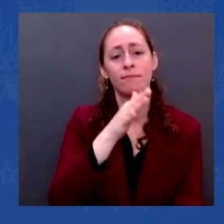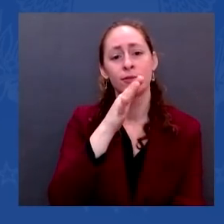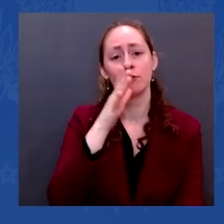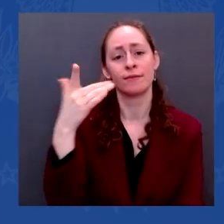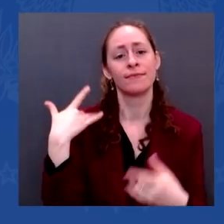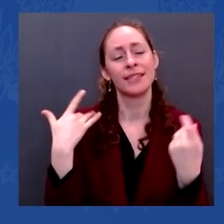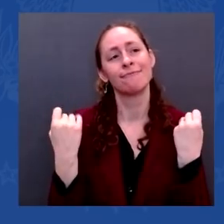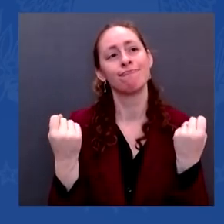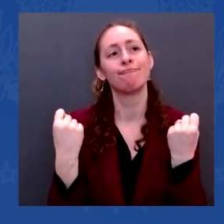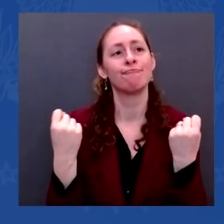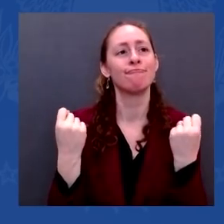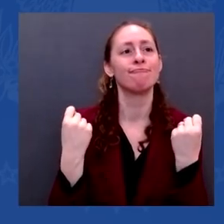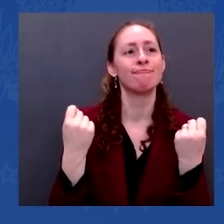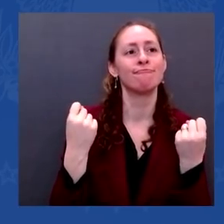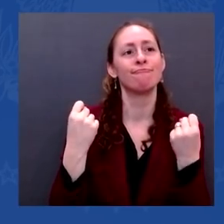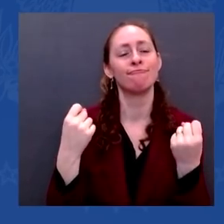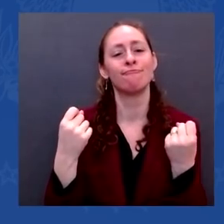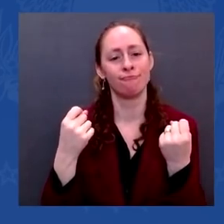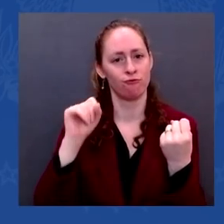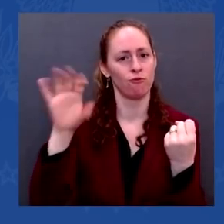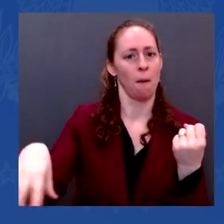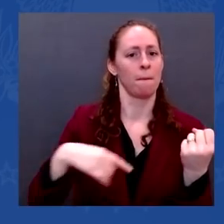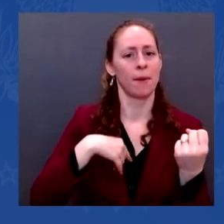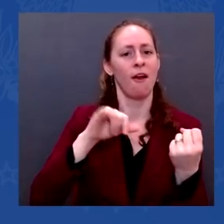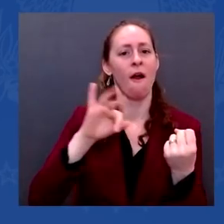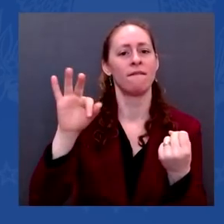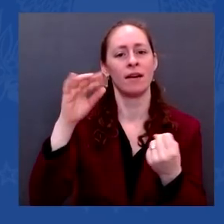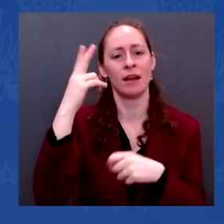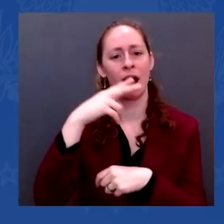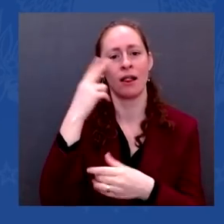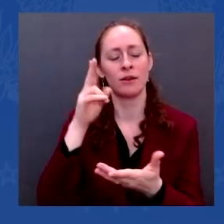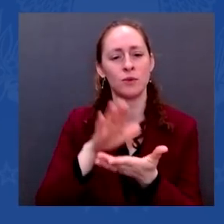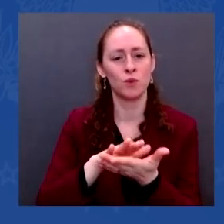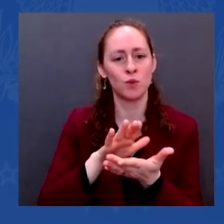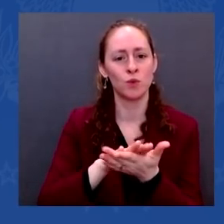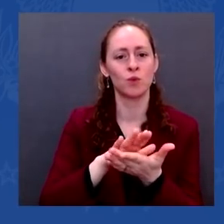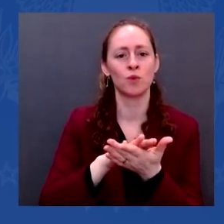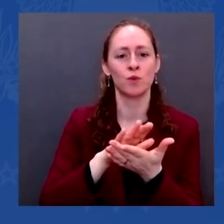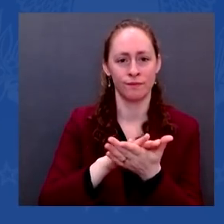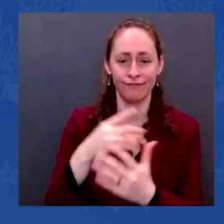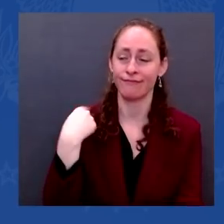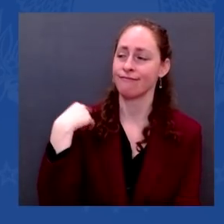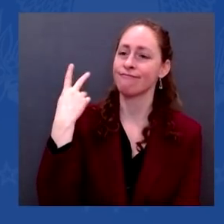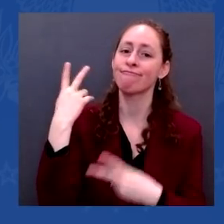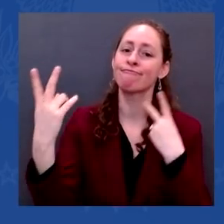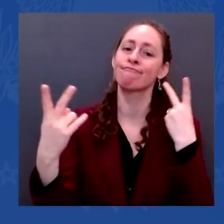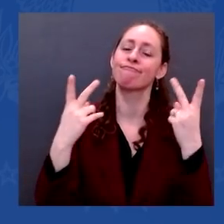Used to be Section 8 housing later. And I get out of the bus -- I get out of the car.